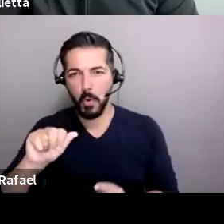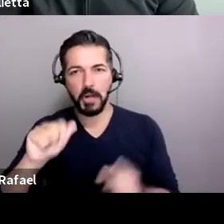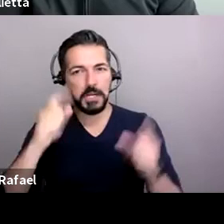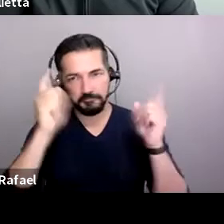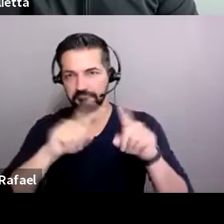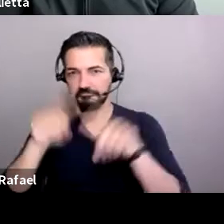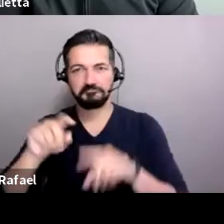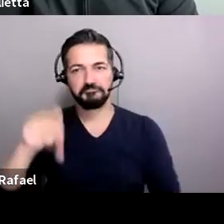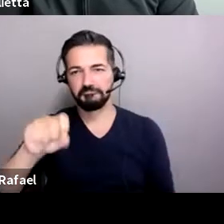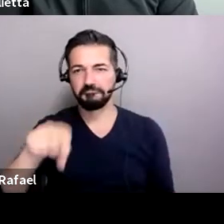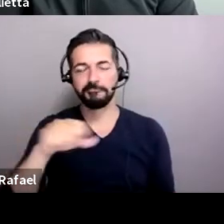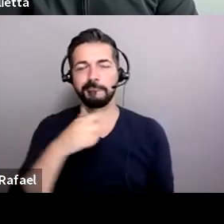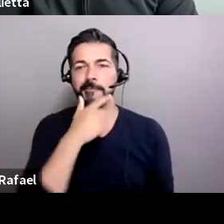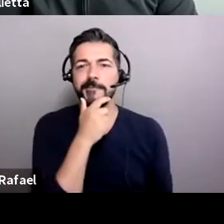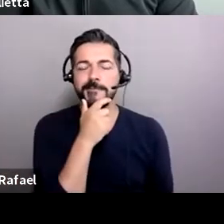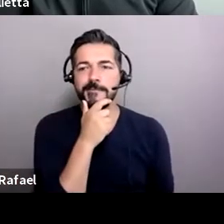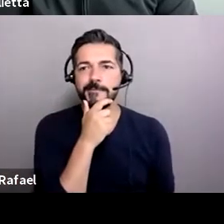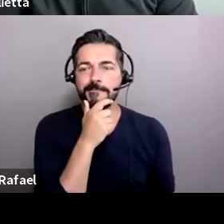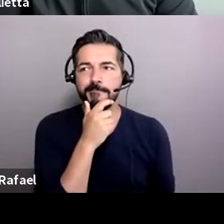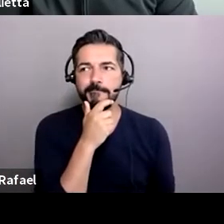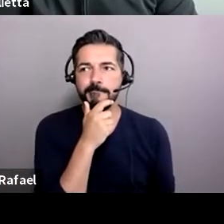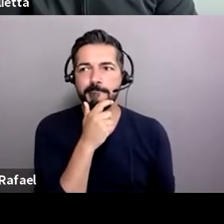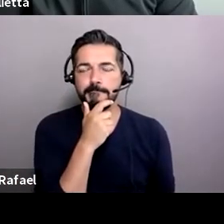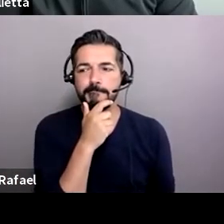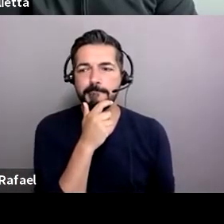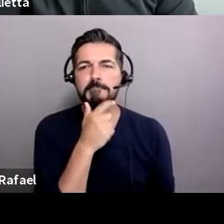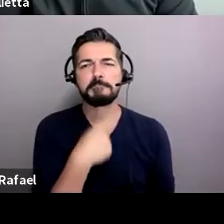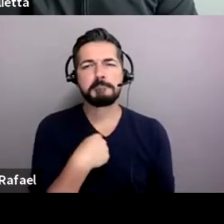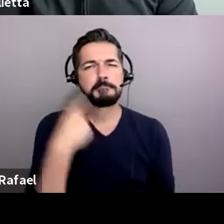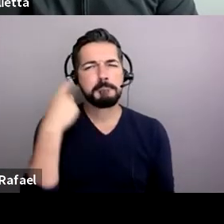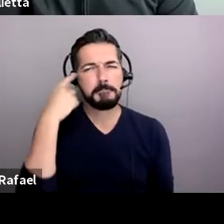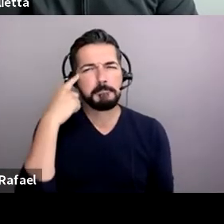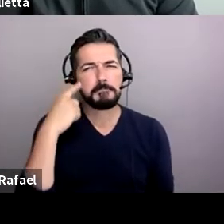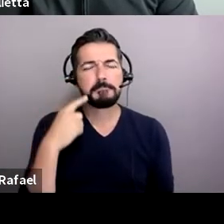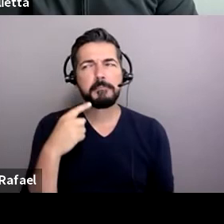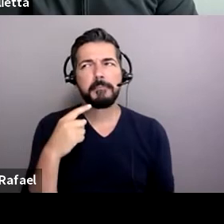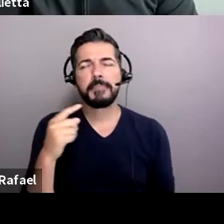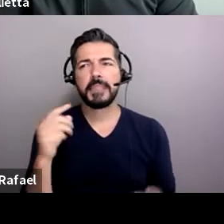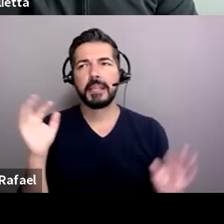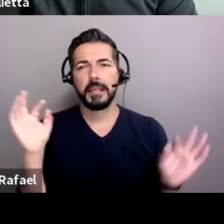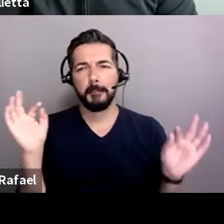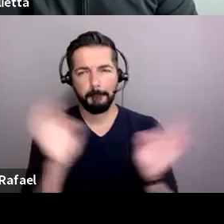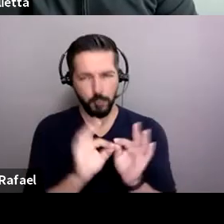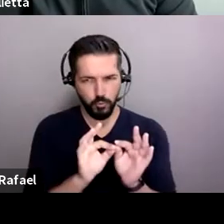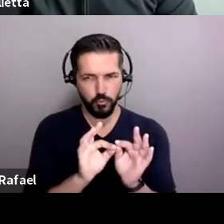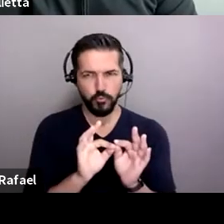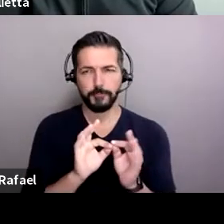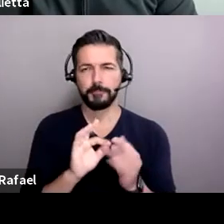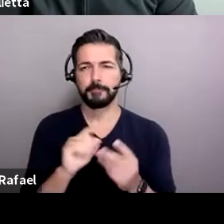I think it's critical to identify not only what what the